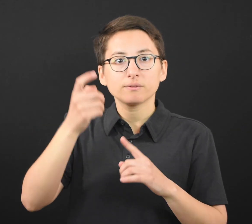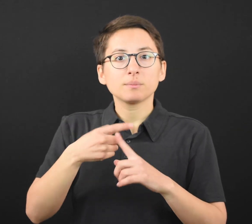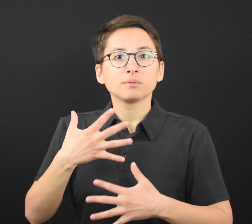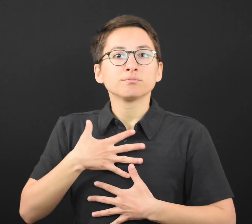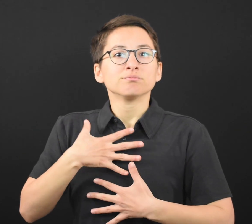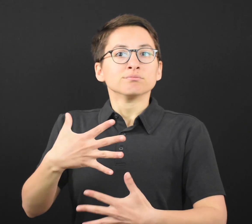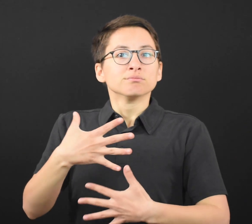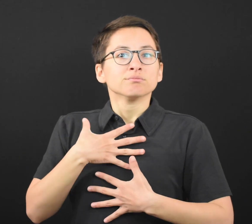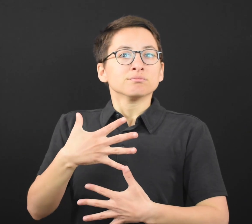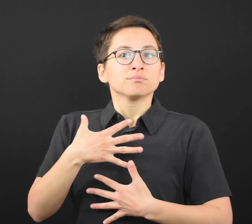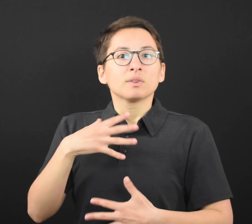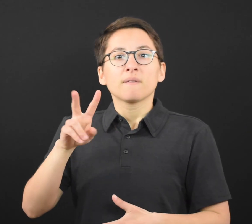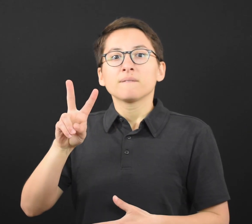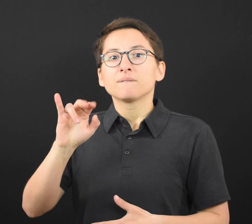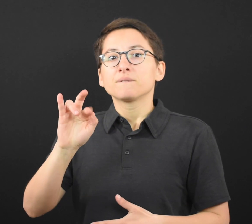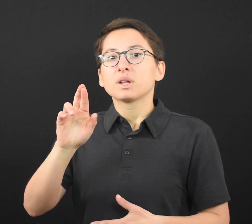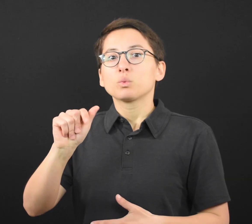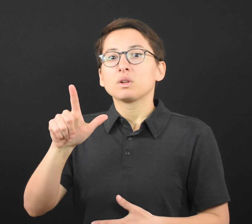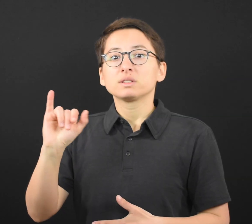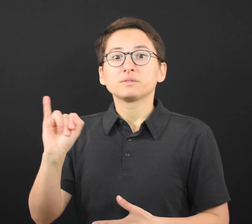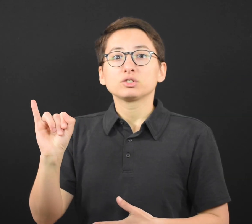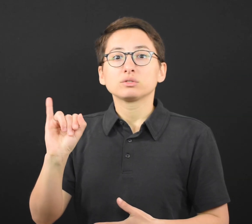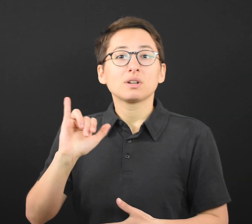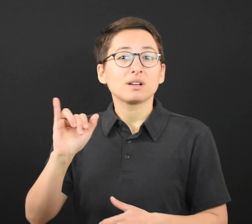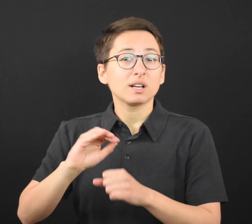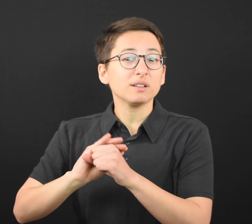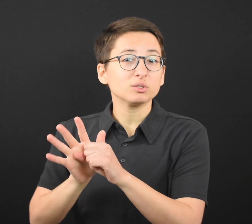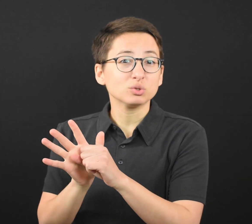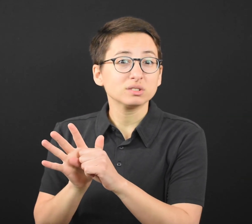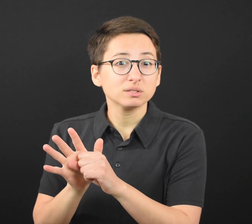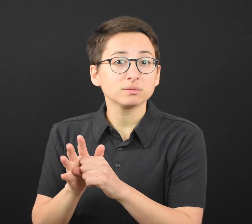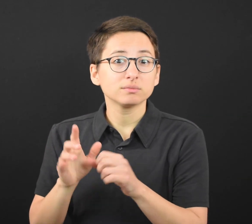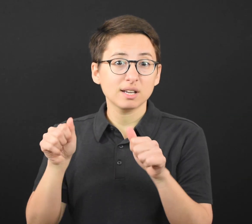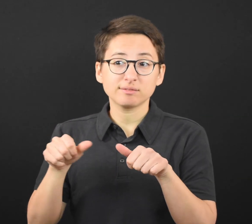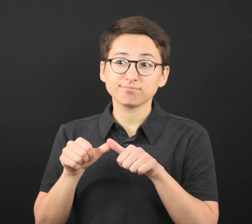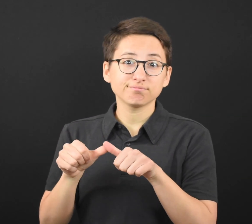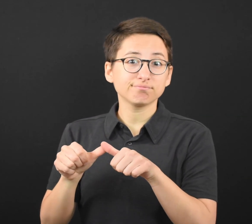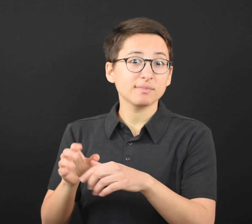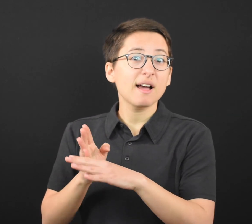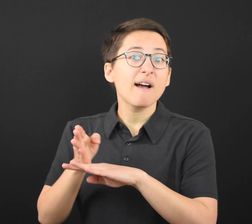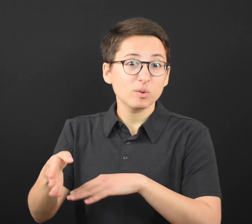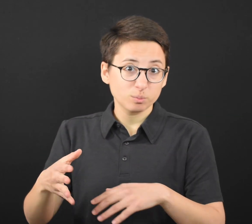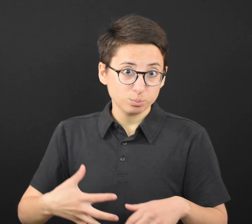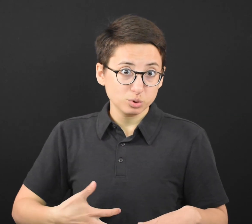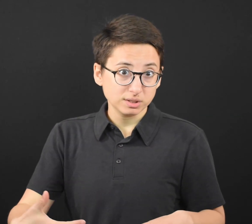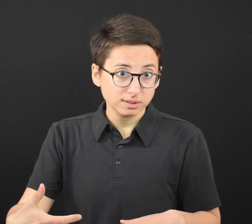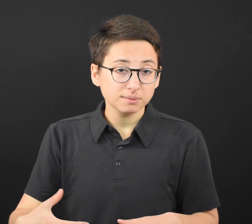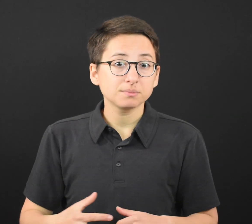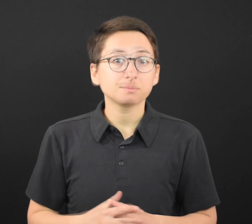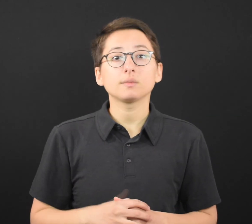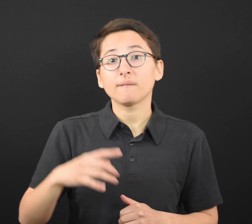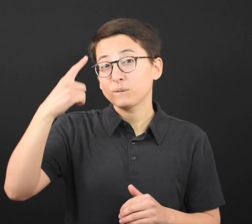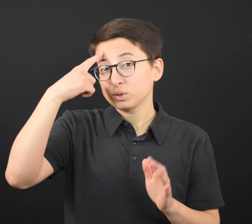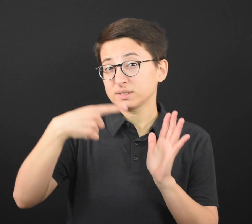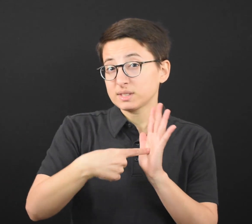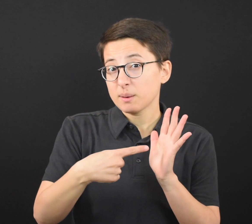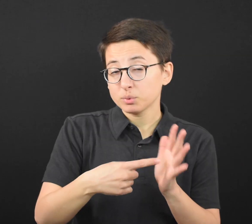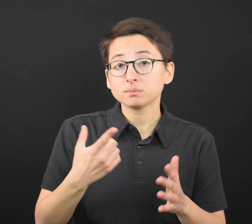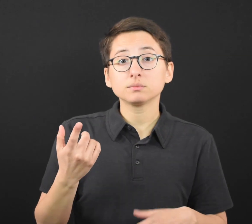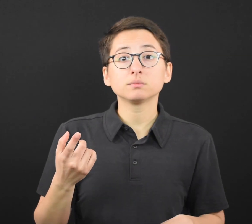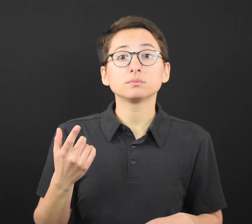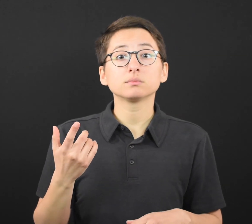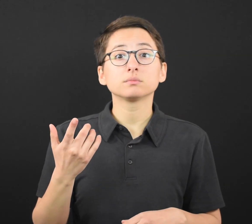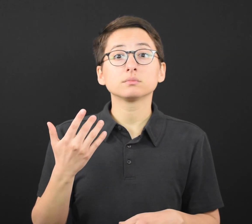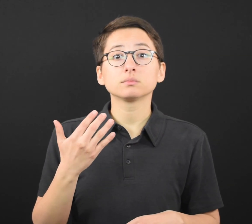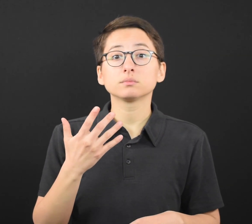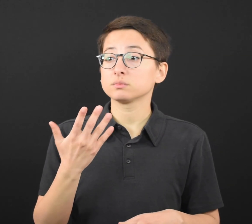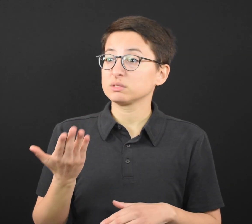respiratory viral infections like COVID-19 can continue after pregnancy. For example, increased